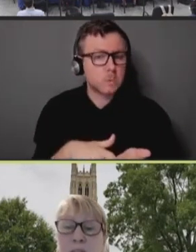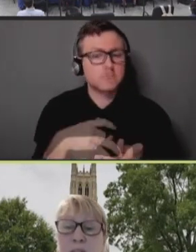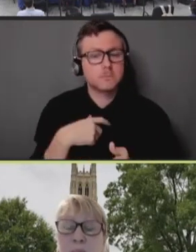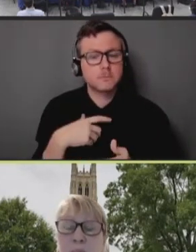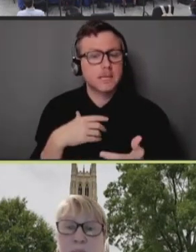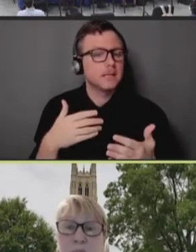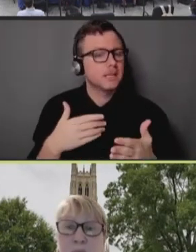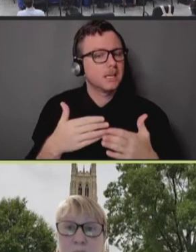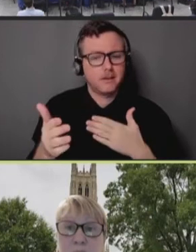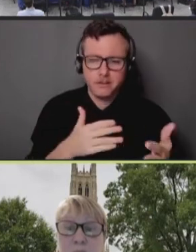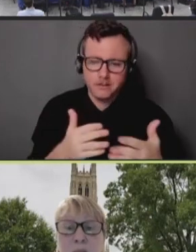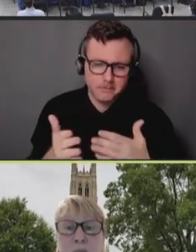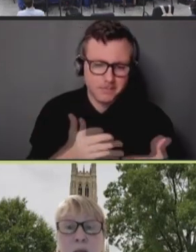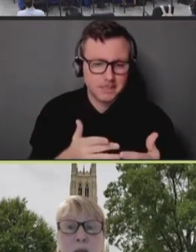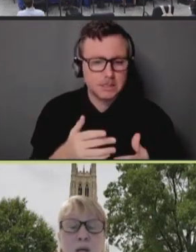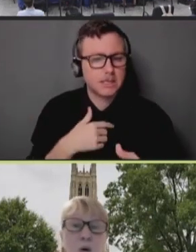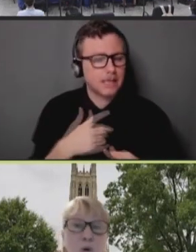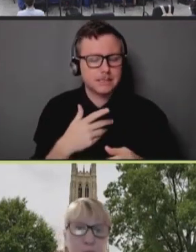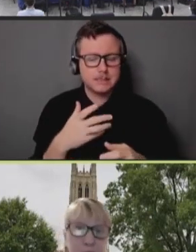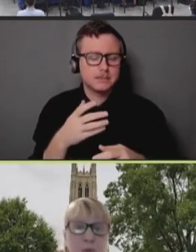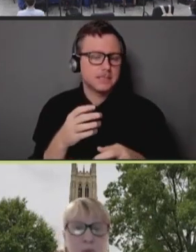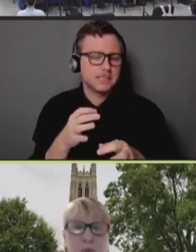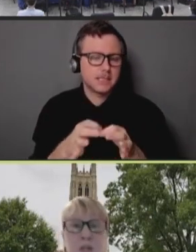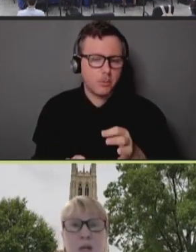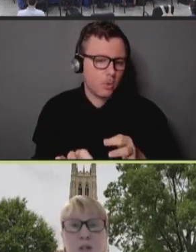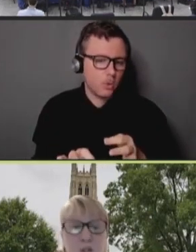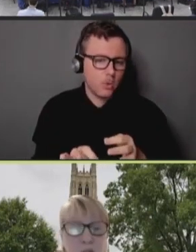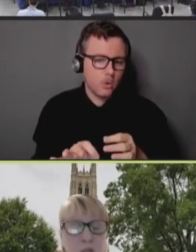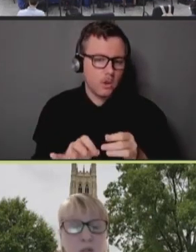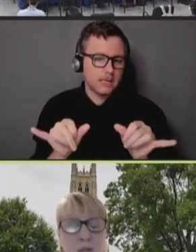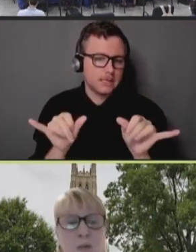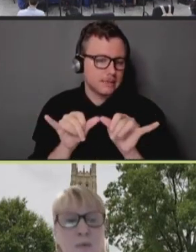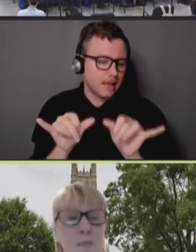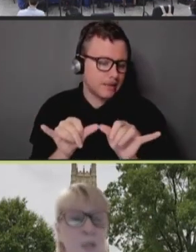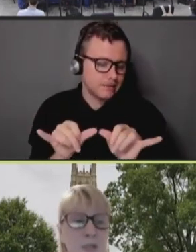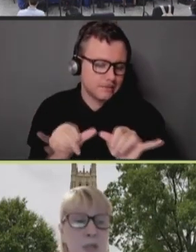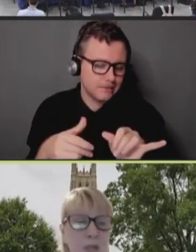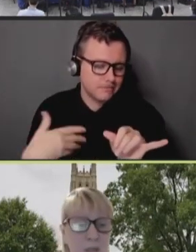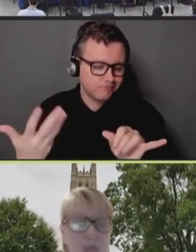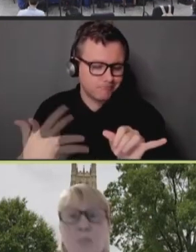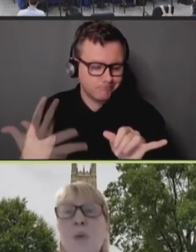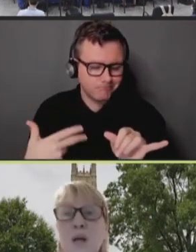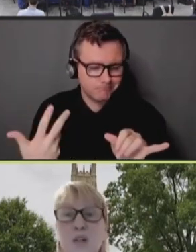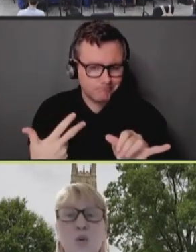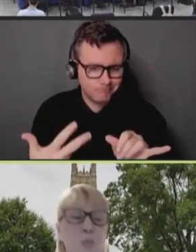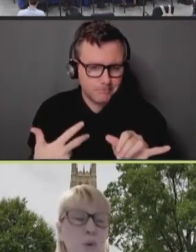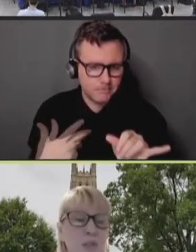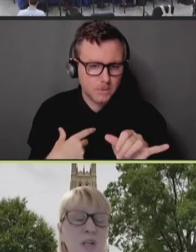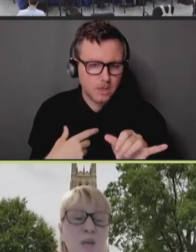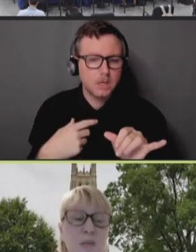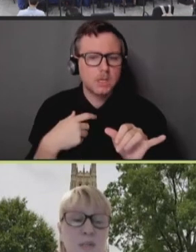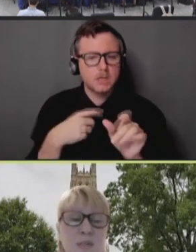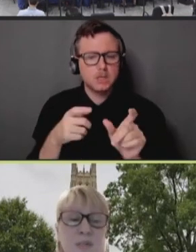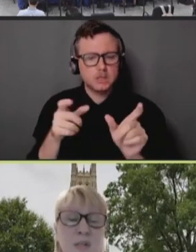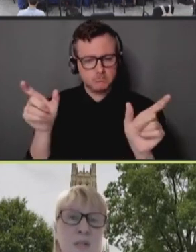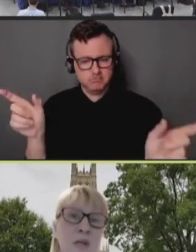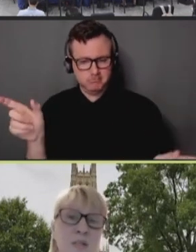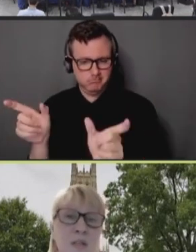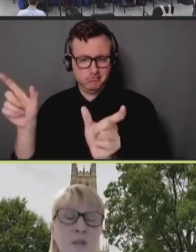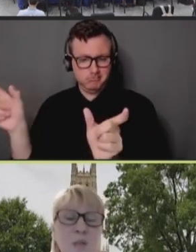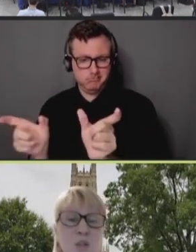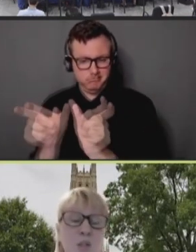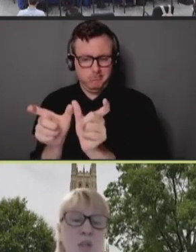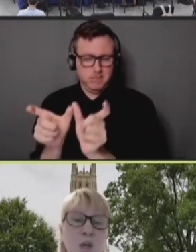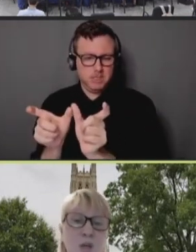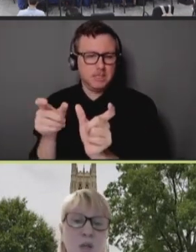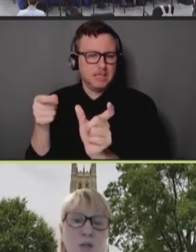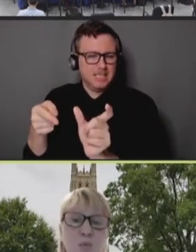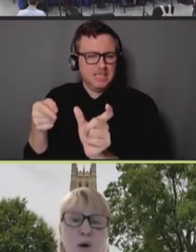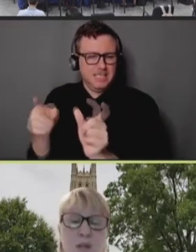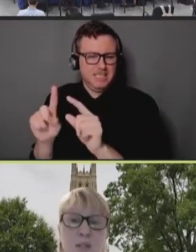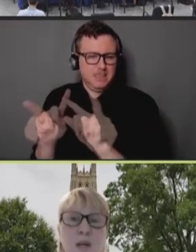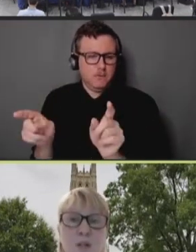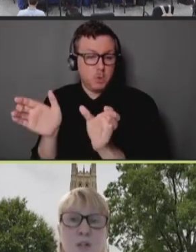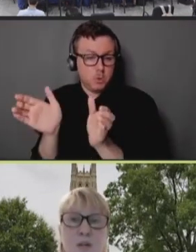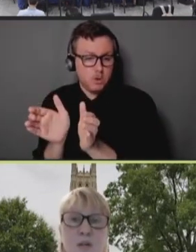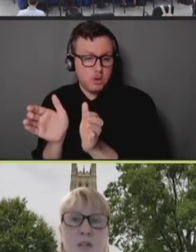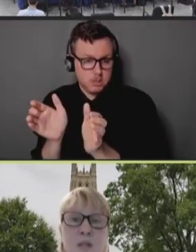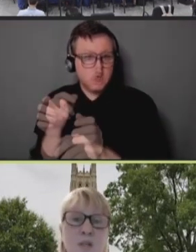sample size of such, say, combined group Alzheimer's disease and other dementias twice larger than